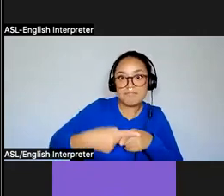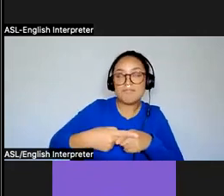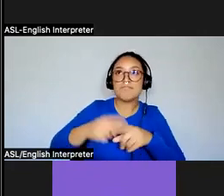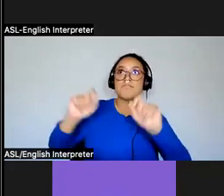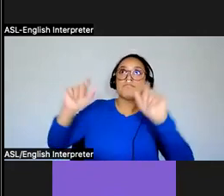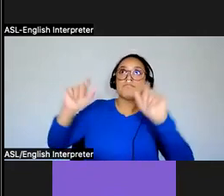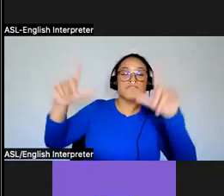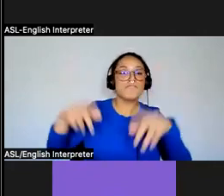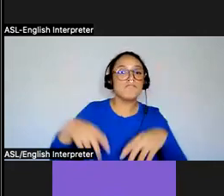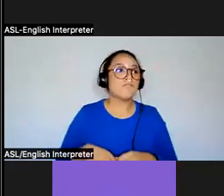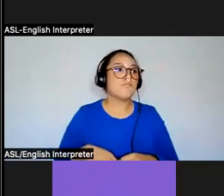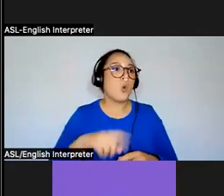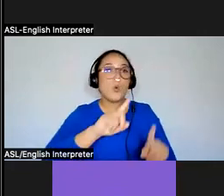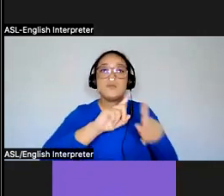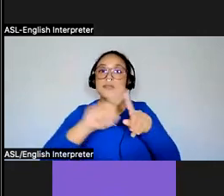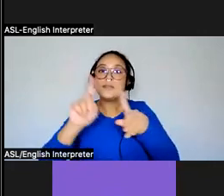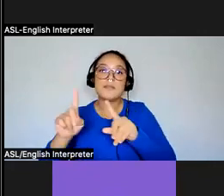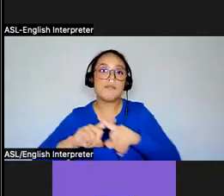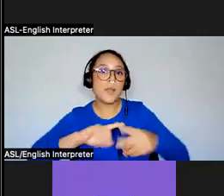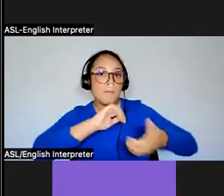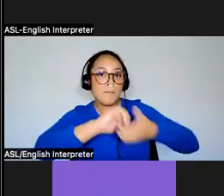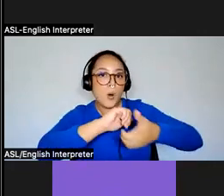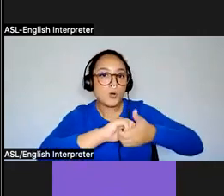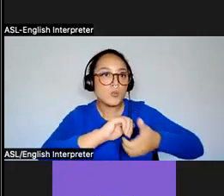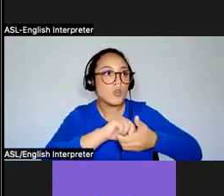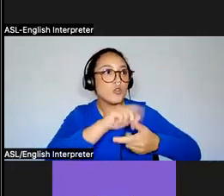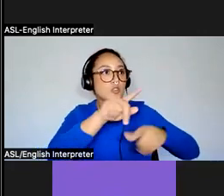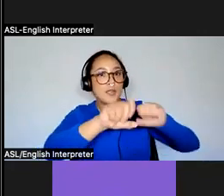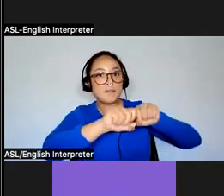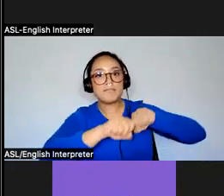And so all of this advertising is put together to really promote the initiative as a whole.